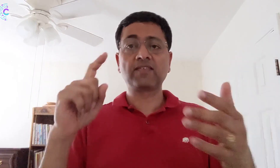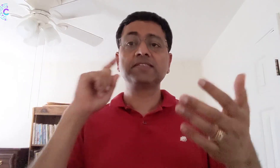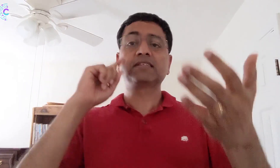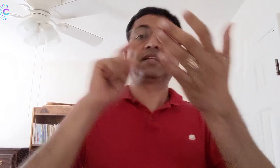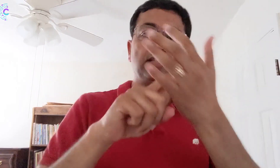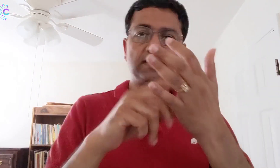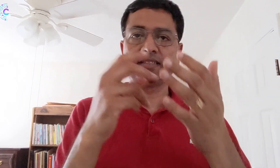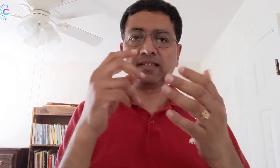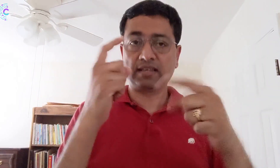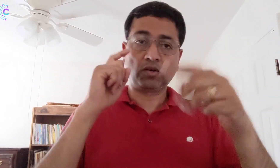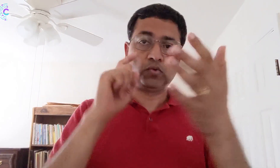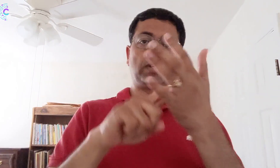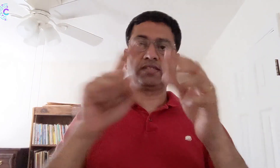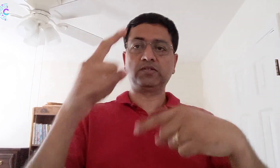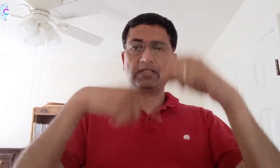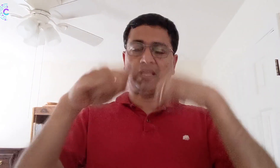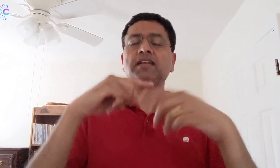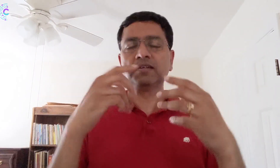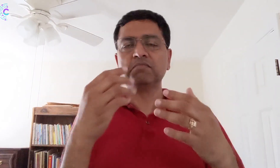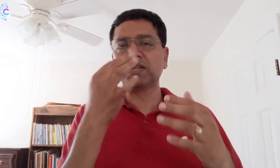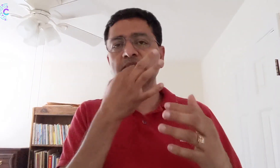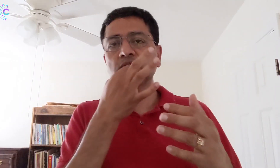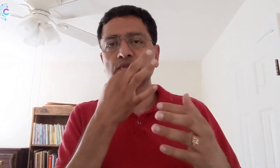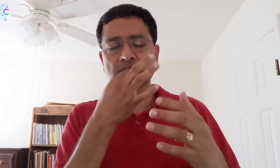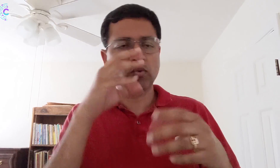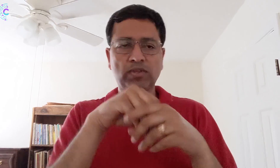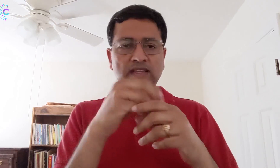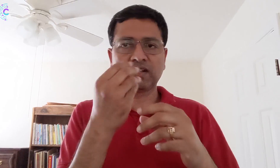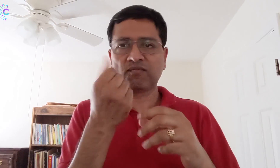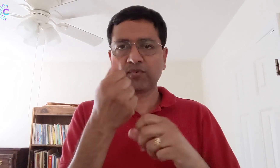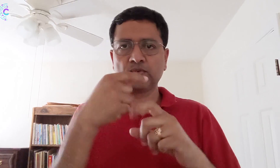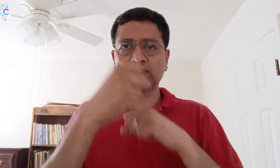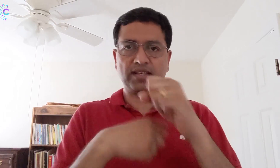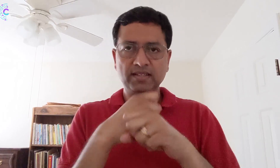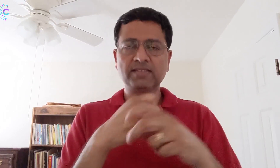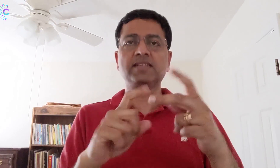language detection, when they recognize signs, that should happen soon, within, few years.